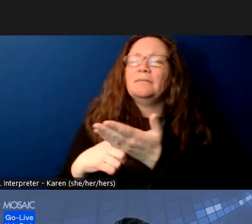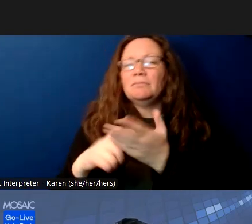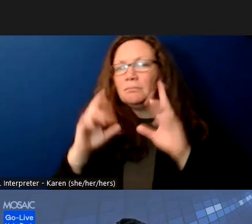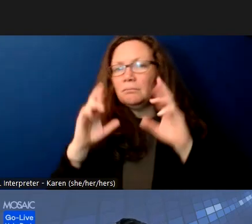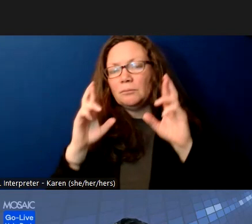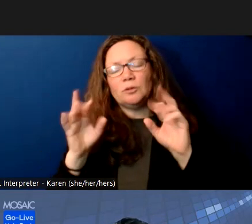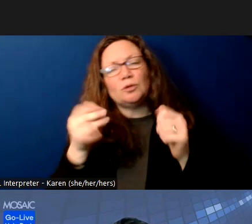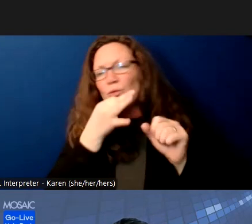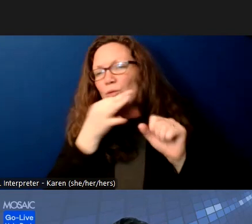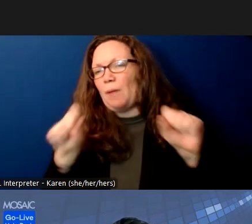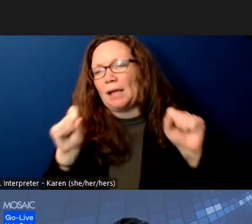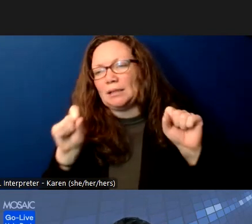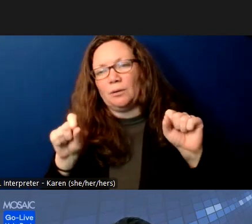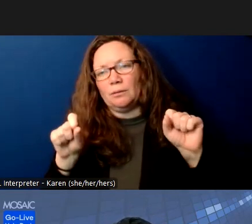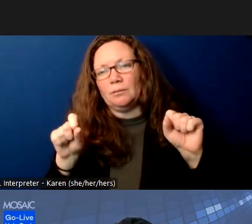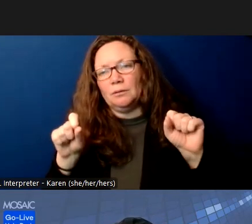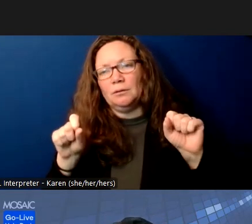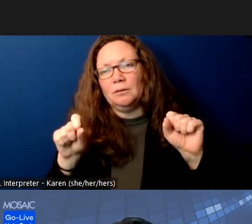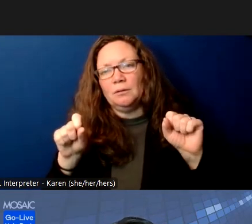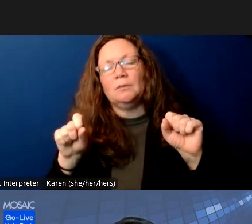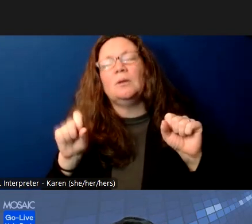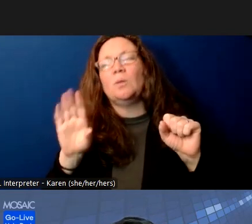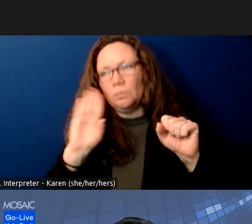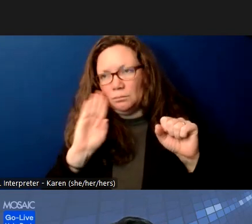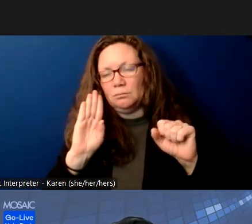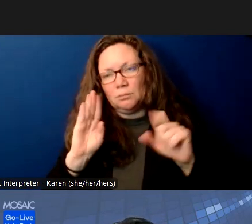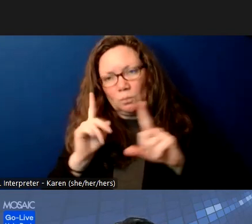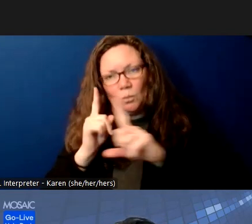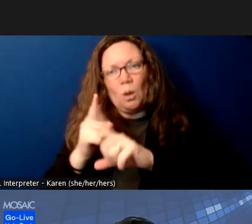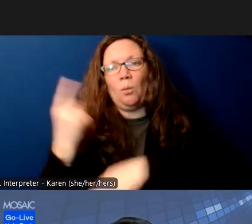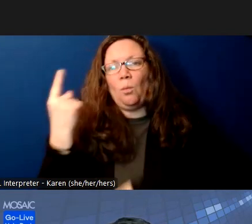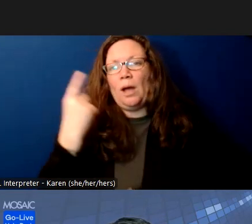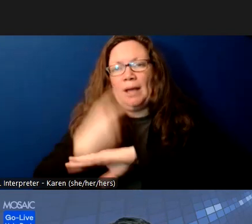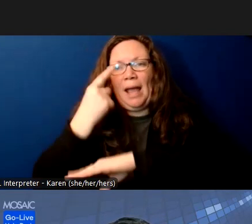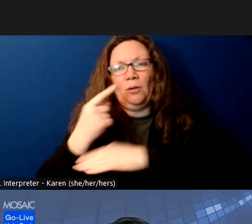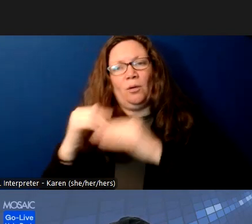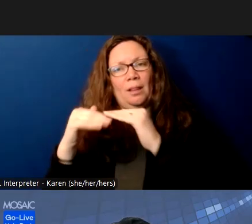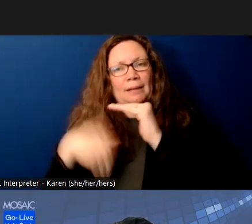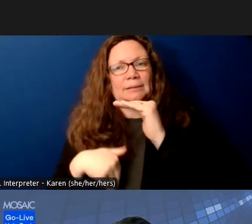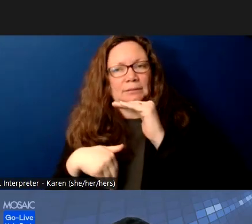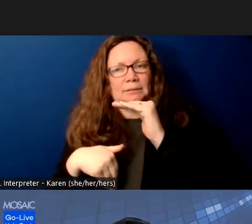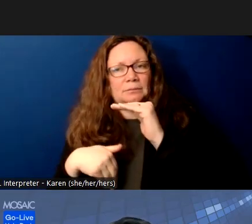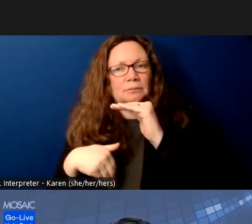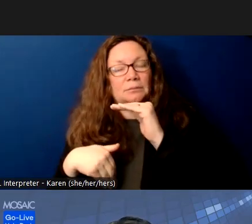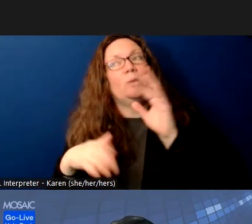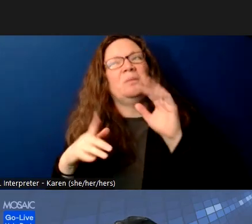And we will certainly get to it within one business day. And again, we believe we'll be able to respond to much sooner than that.